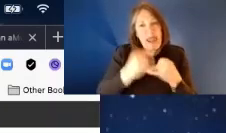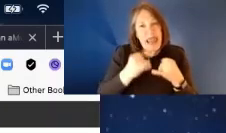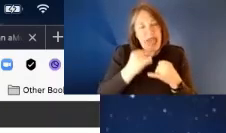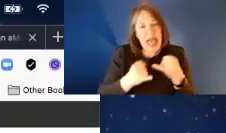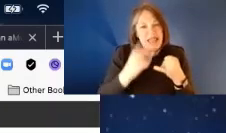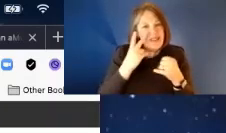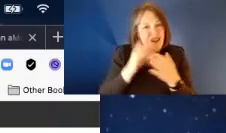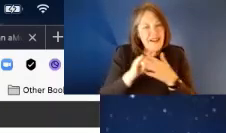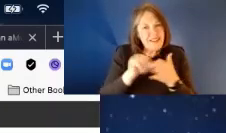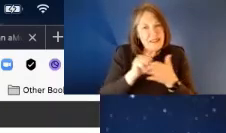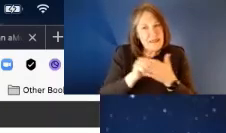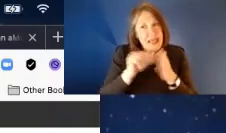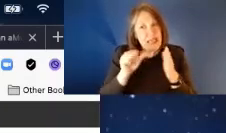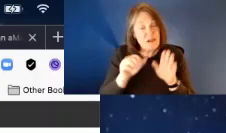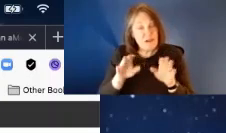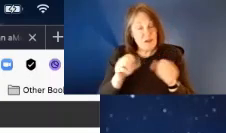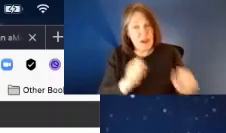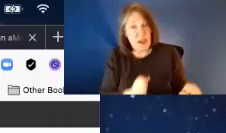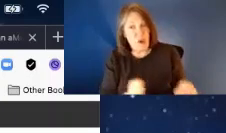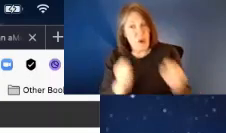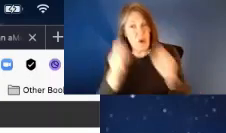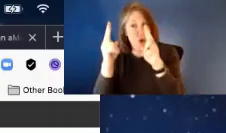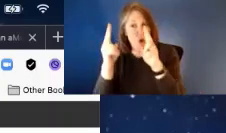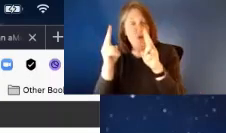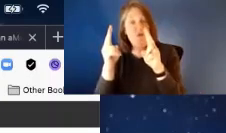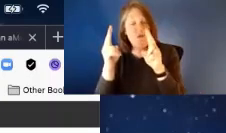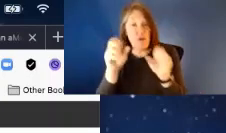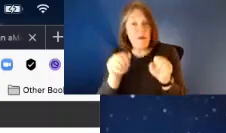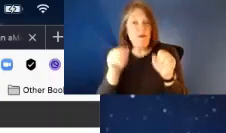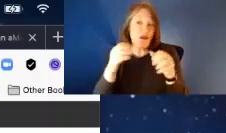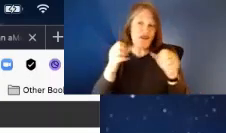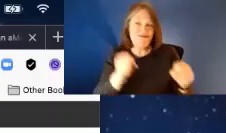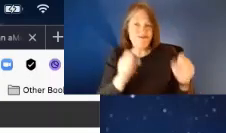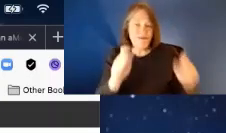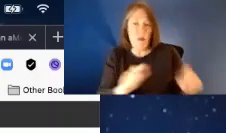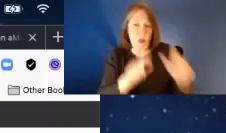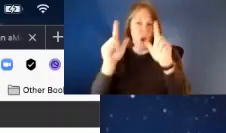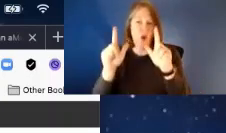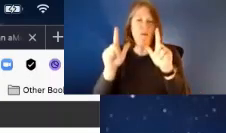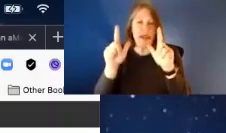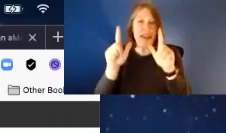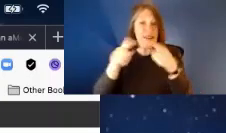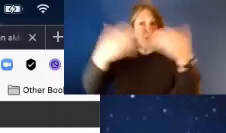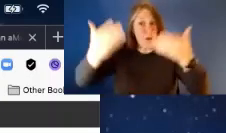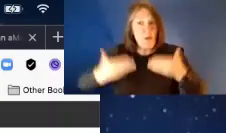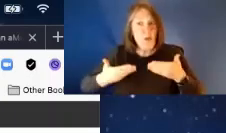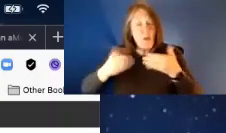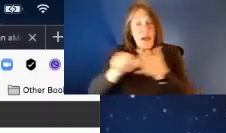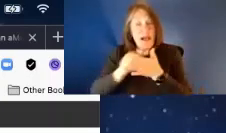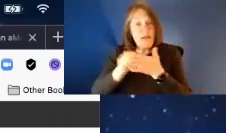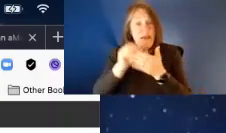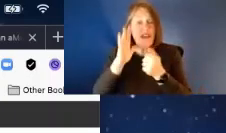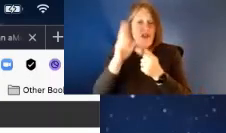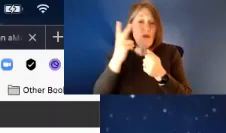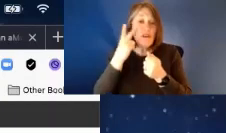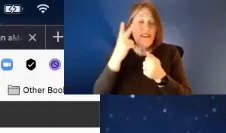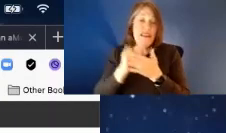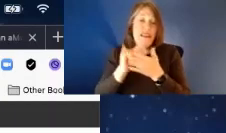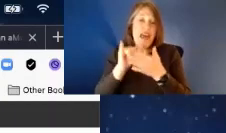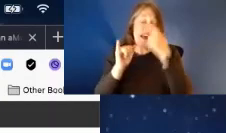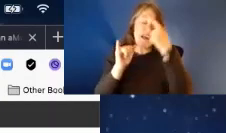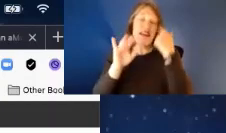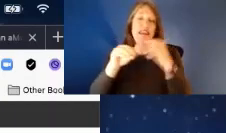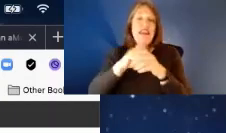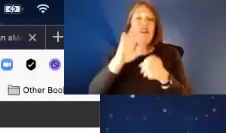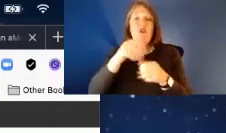opened it up and here's the welcome page. 06:49:14 You will see in your letter of invitation,